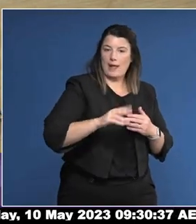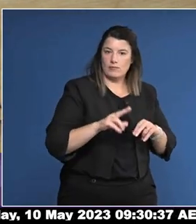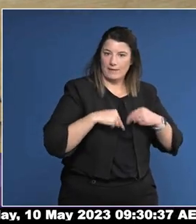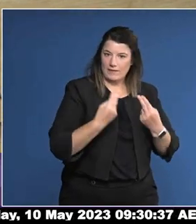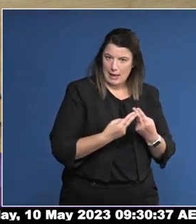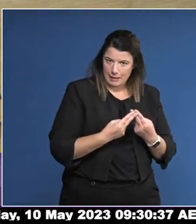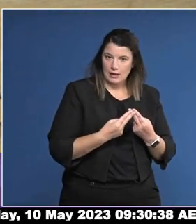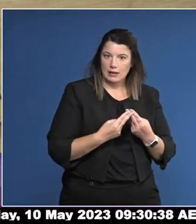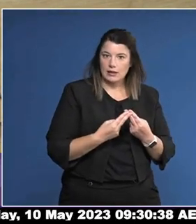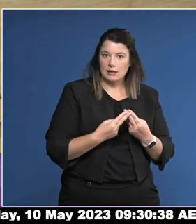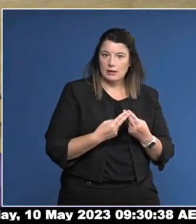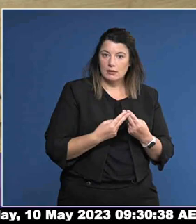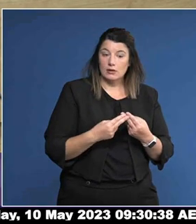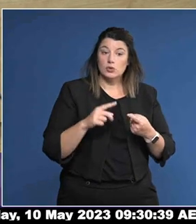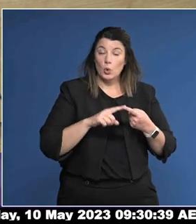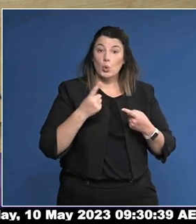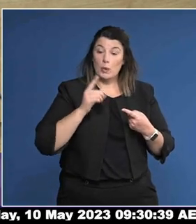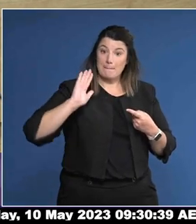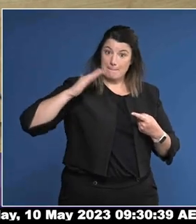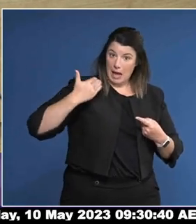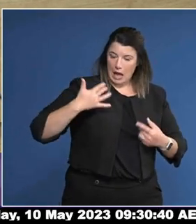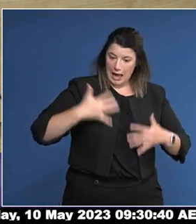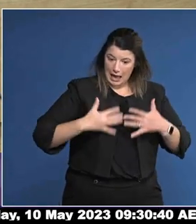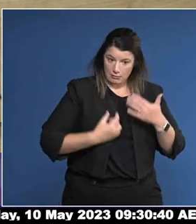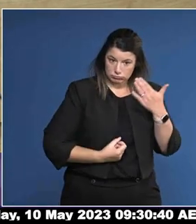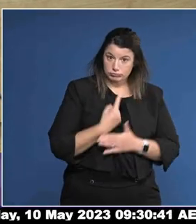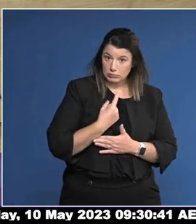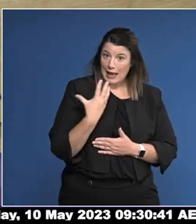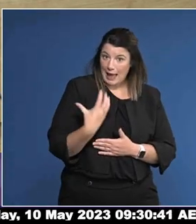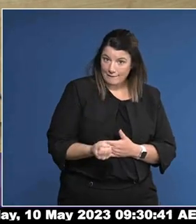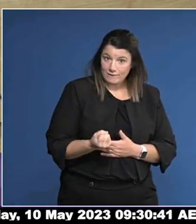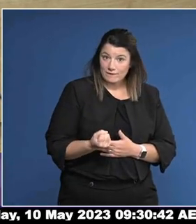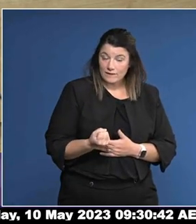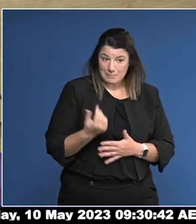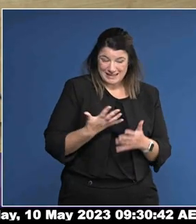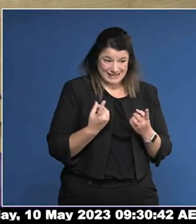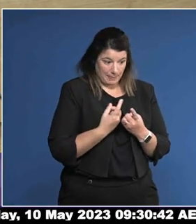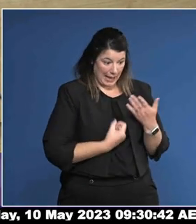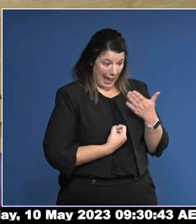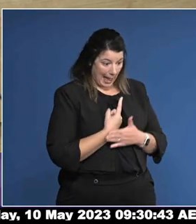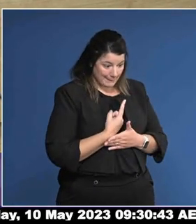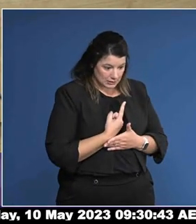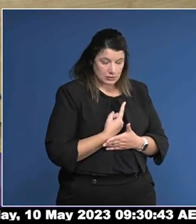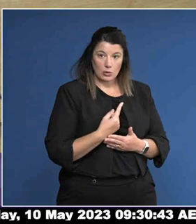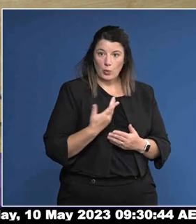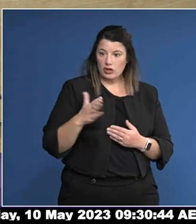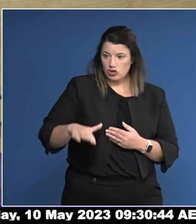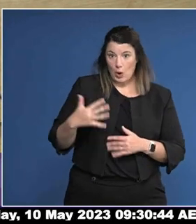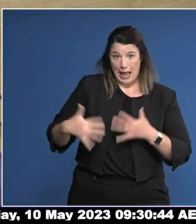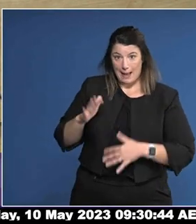"... suffered significant harm." So, that focuses on an event or something that has occurred; is that right? Yes. MS EASTMAN: